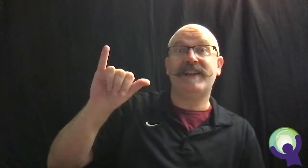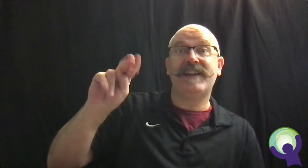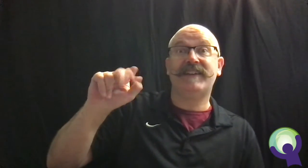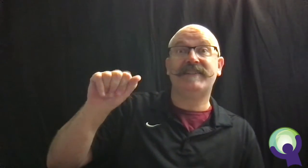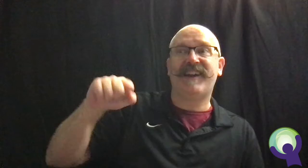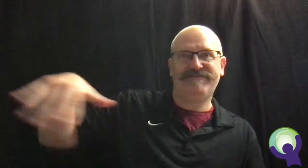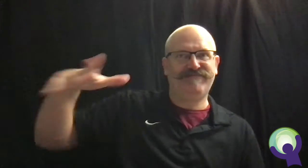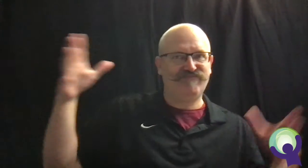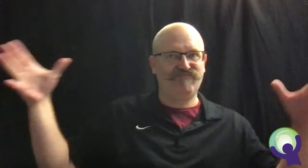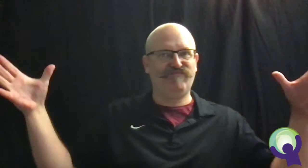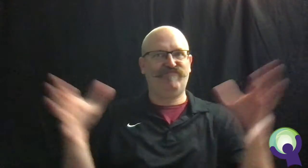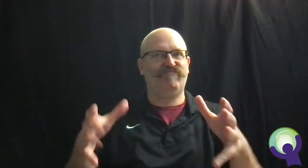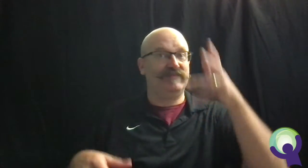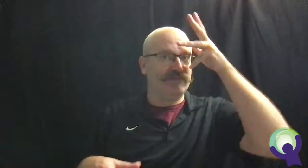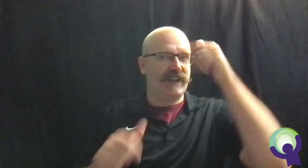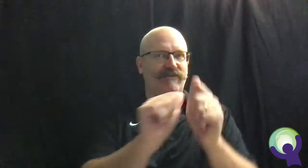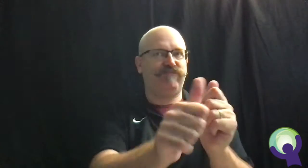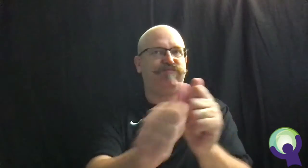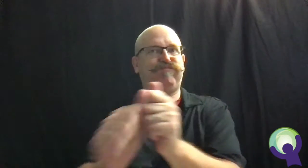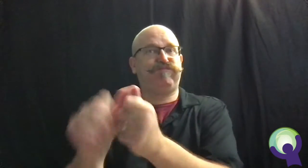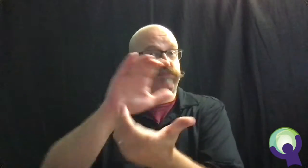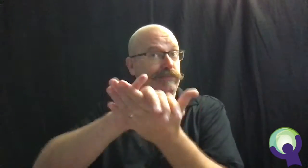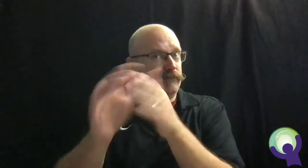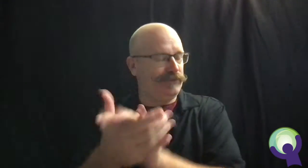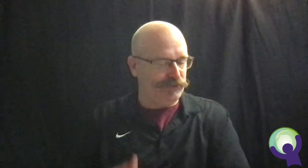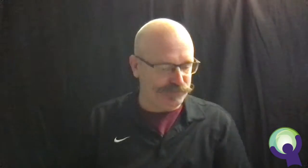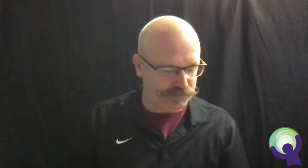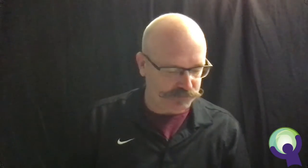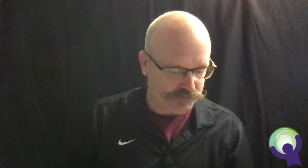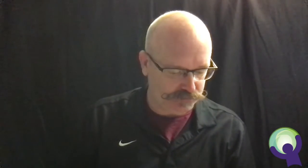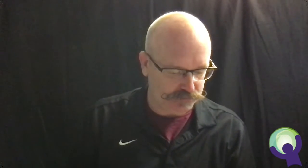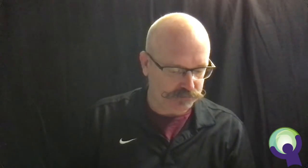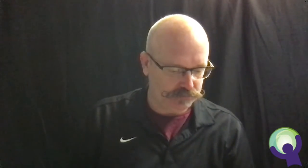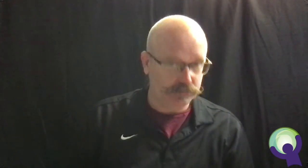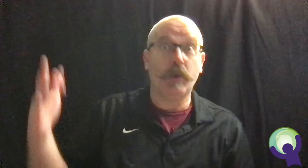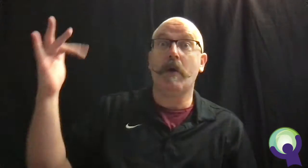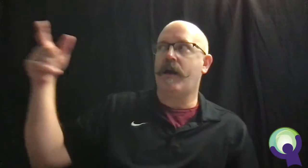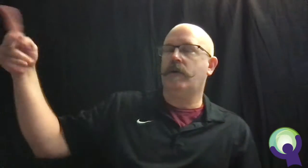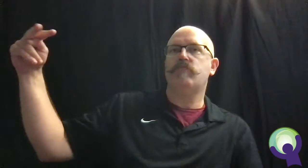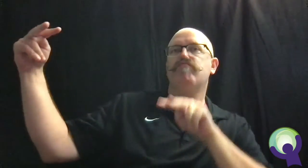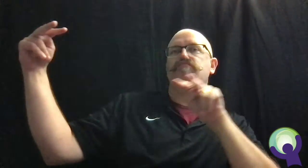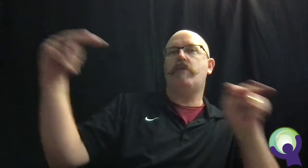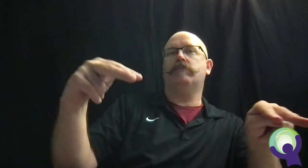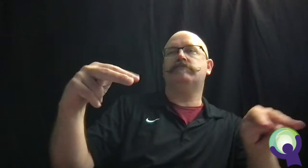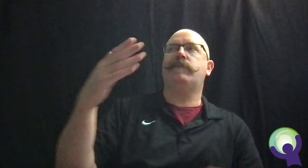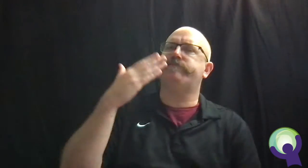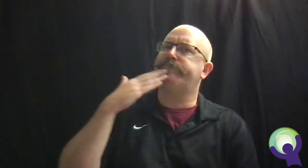and the Medinas. That's to pay them for watching out for me.